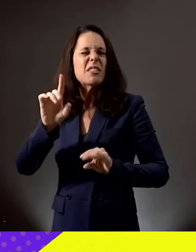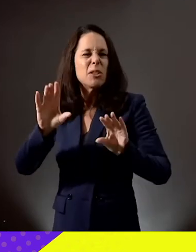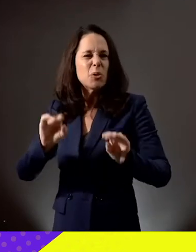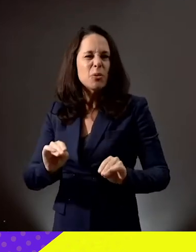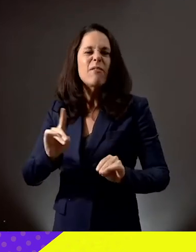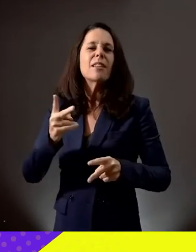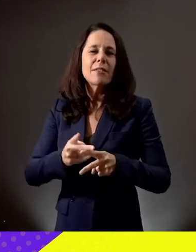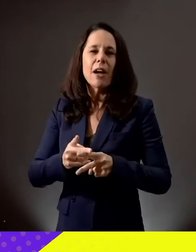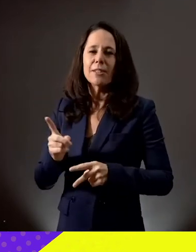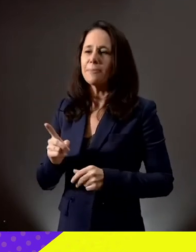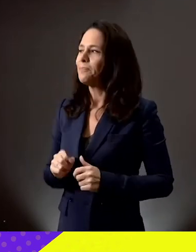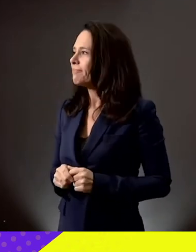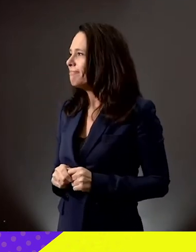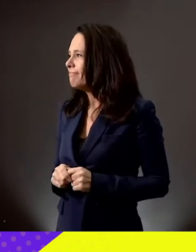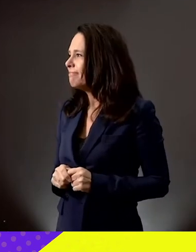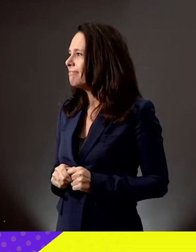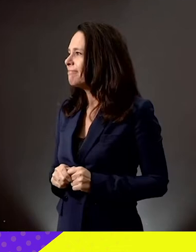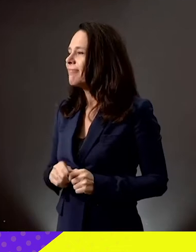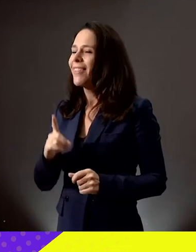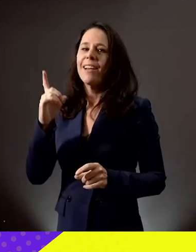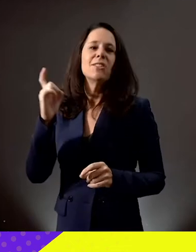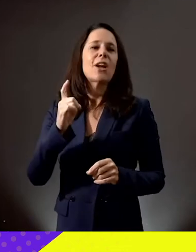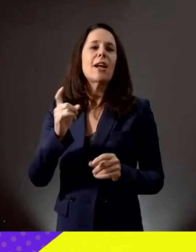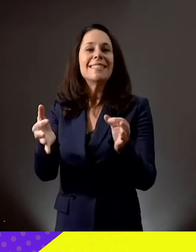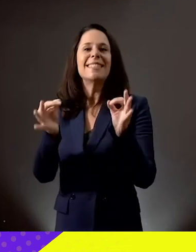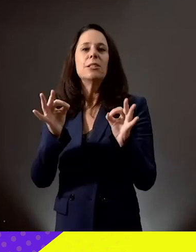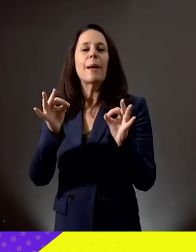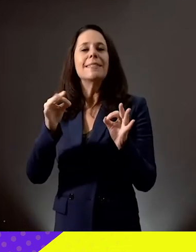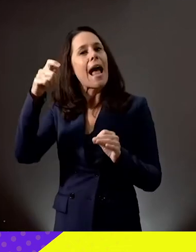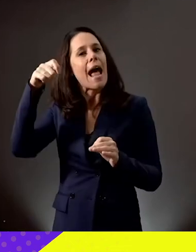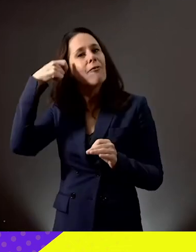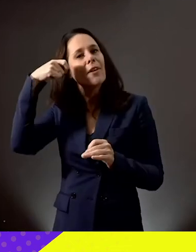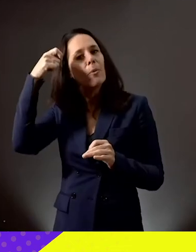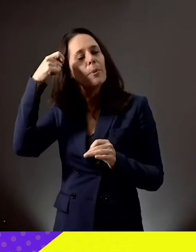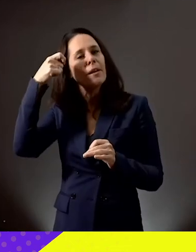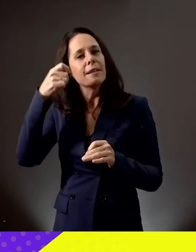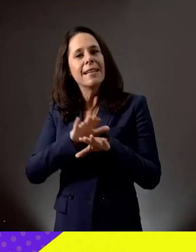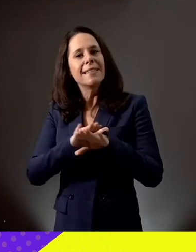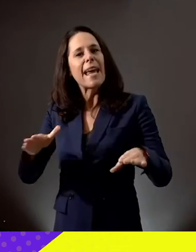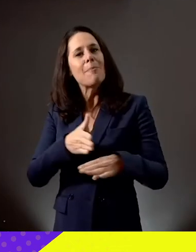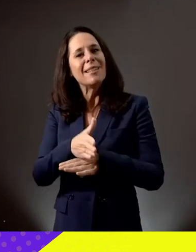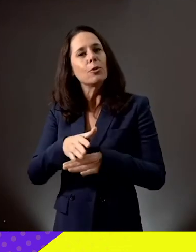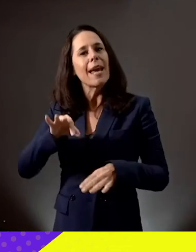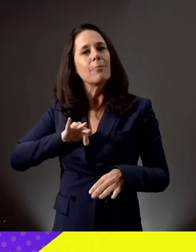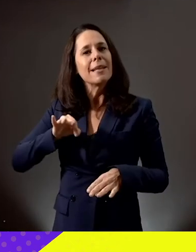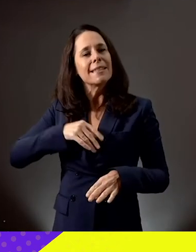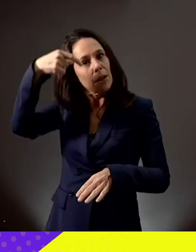Next up, I have a special video message by Outgoing Minister Wouter Koolmees... I'd love to share with you.